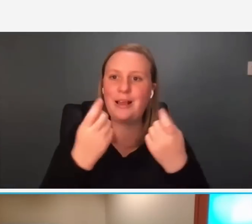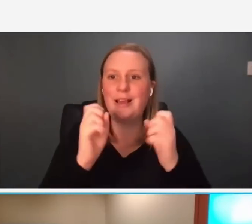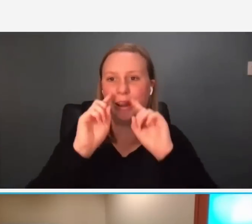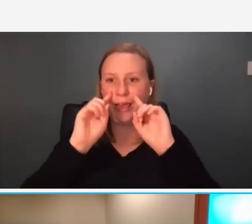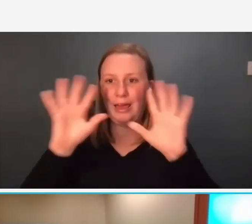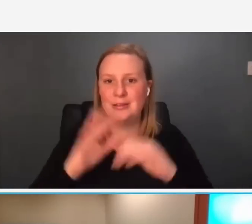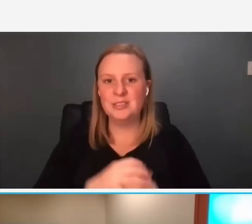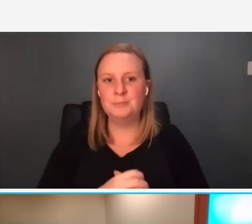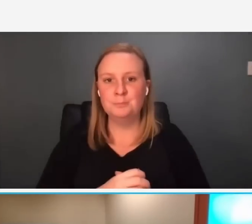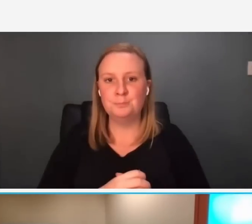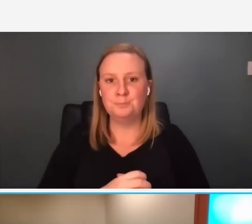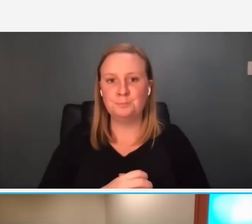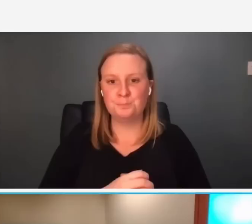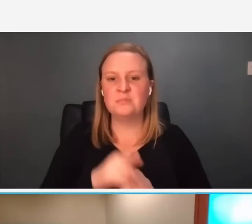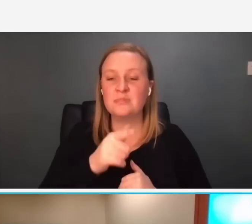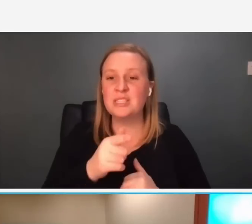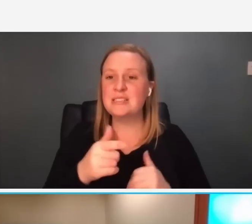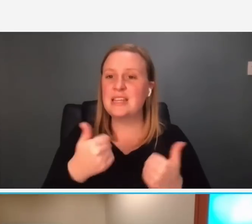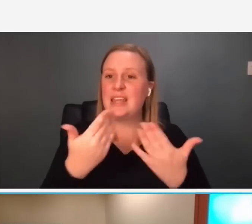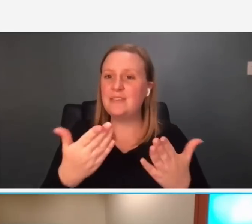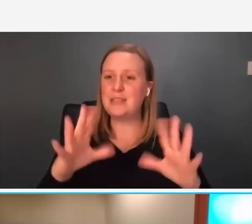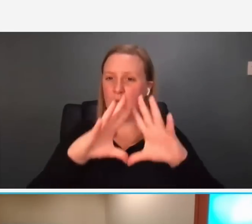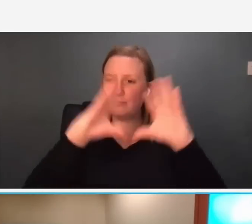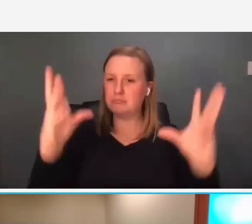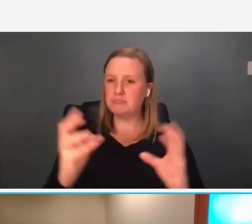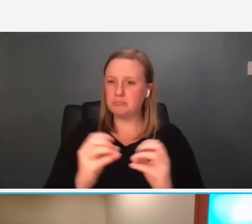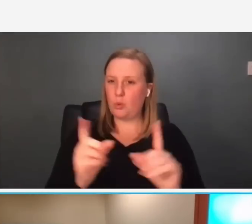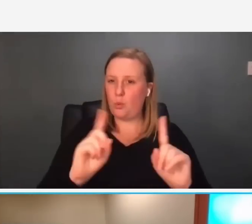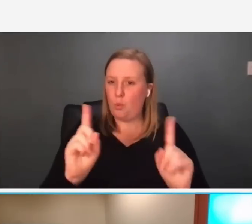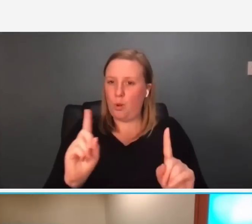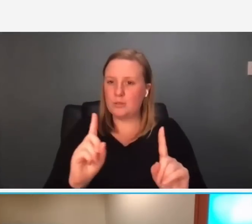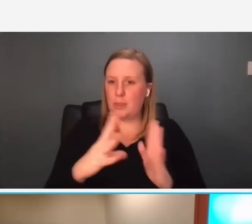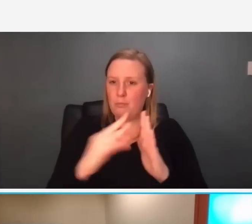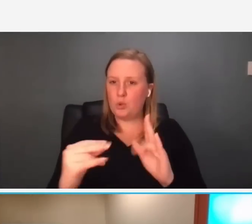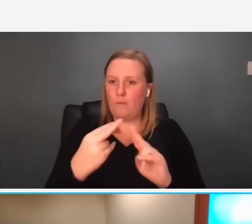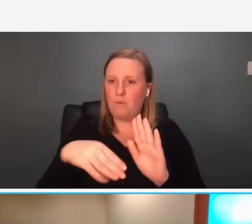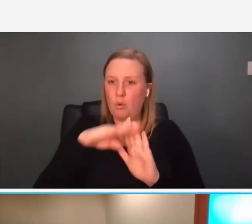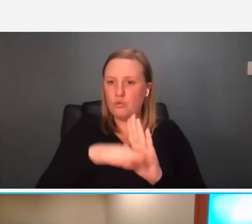the regulatory model and really importantly highlights the aim, the objectives, the proposed